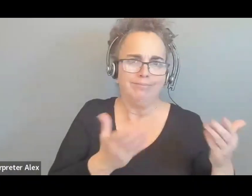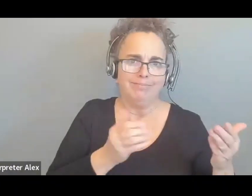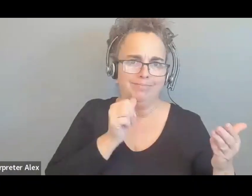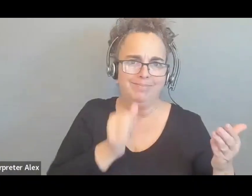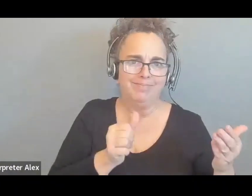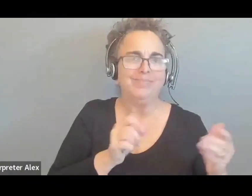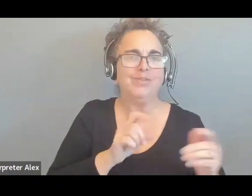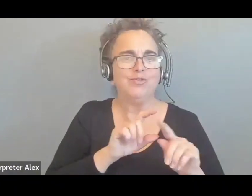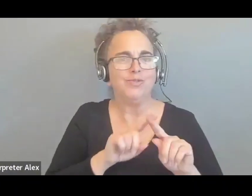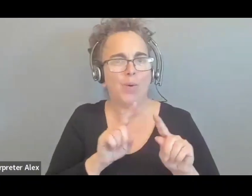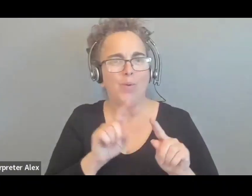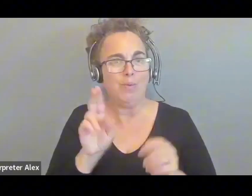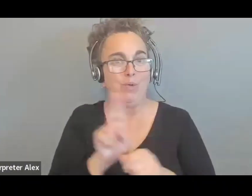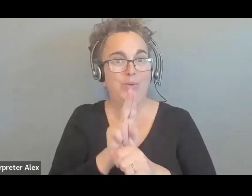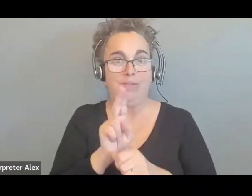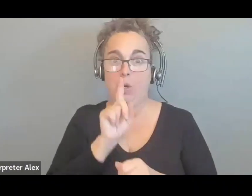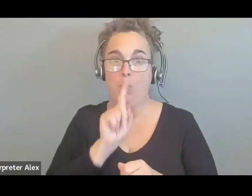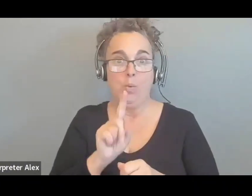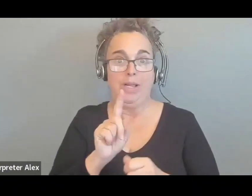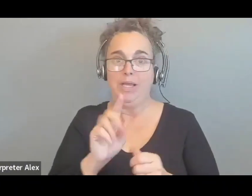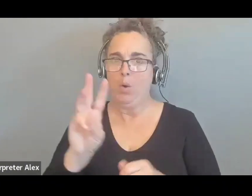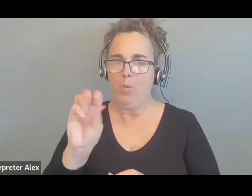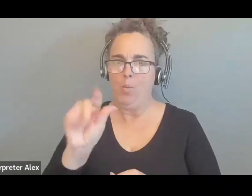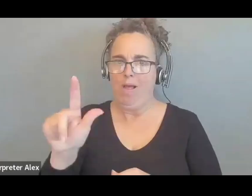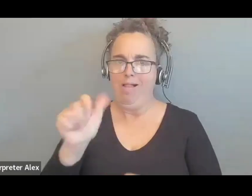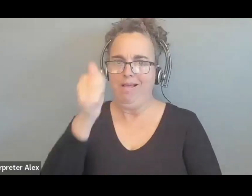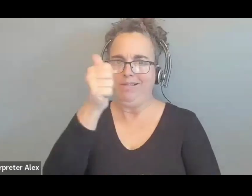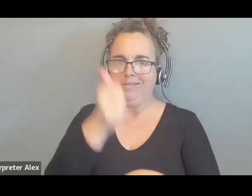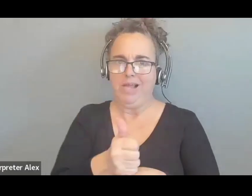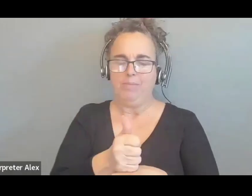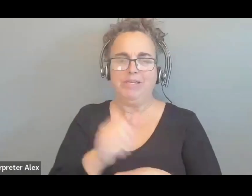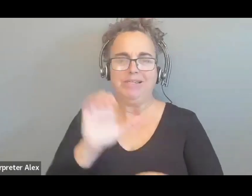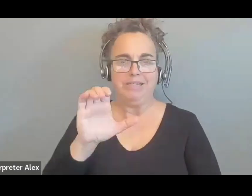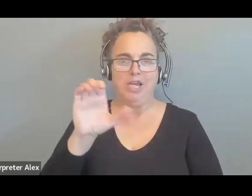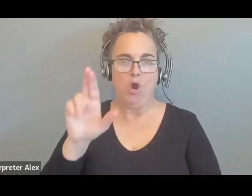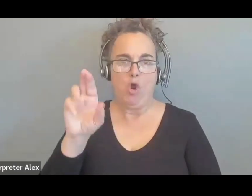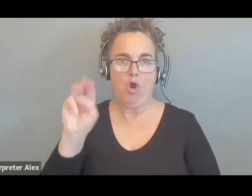where we were using a very well established CRM company